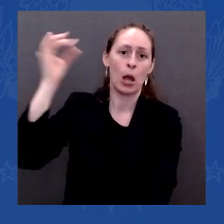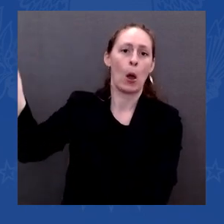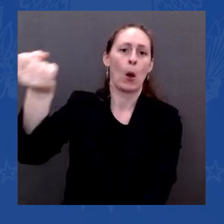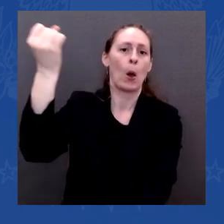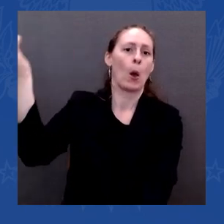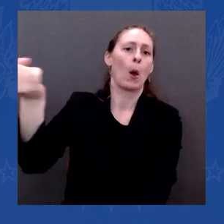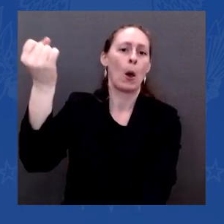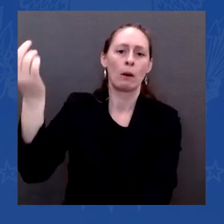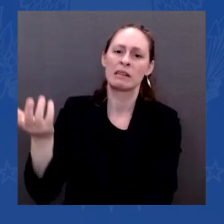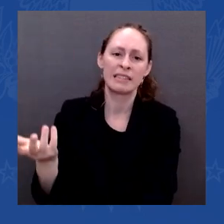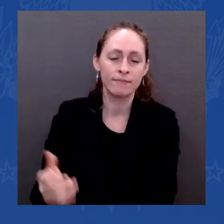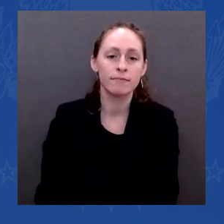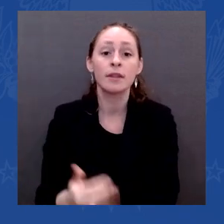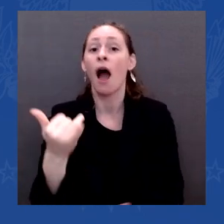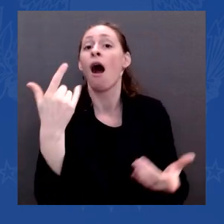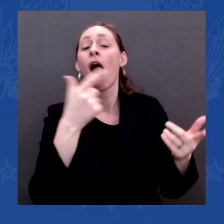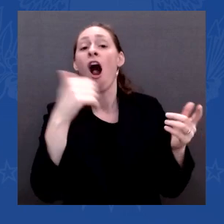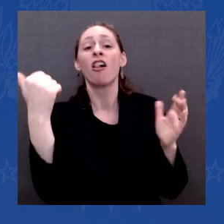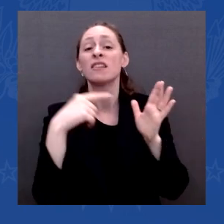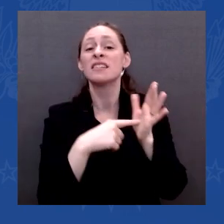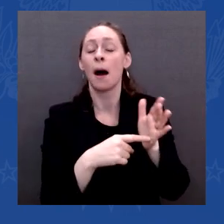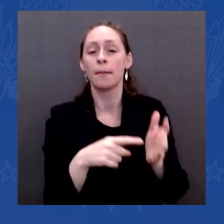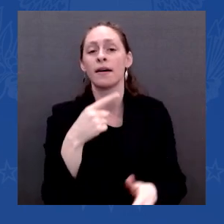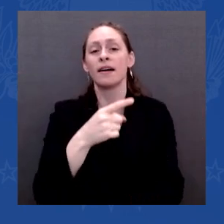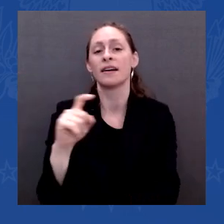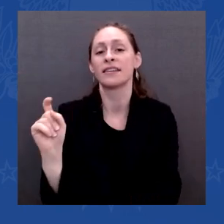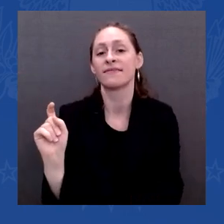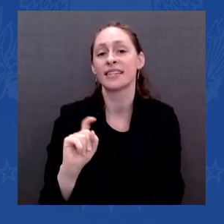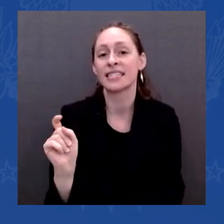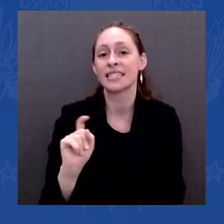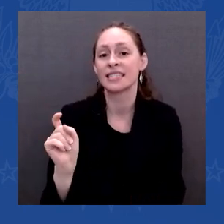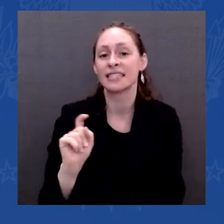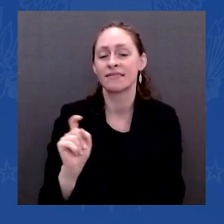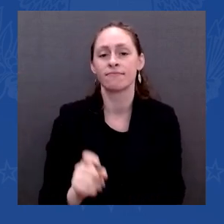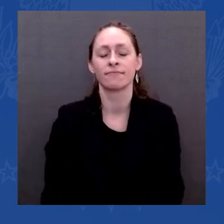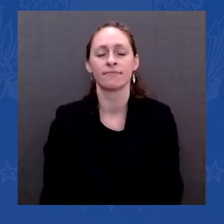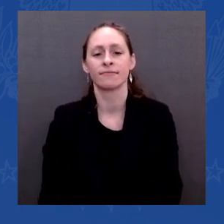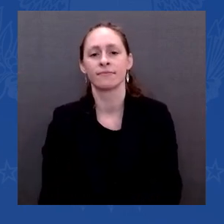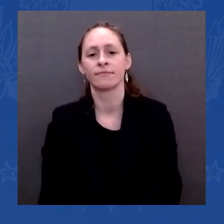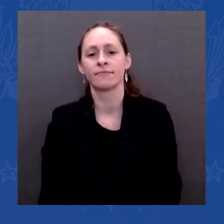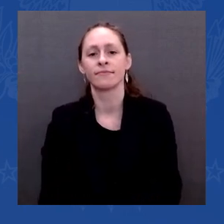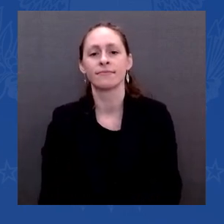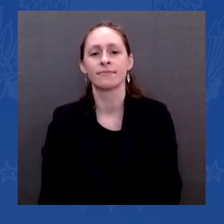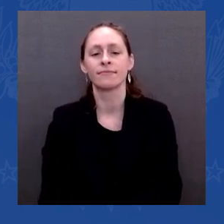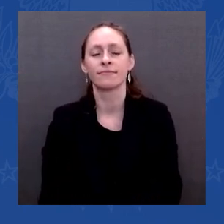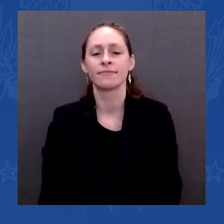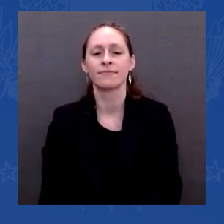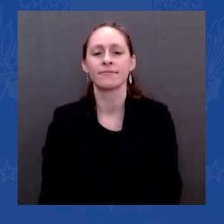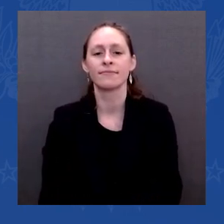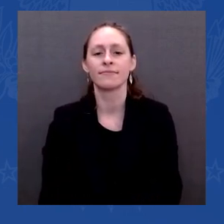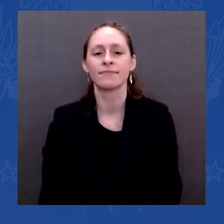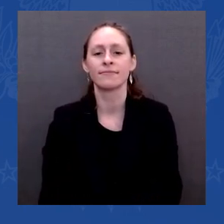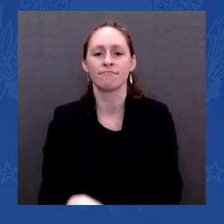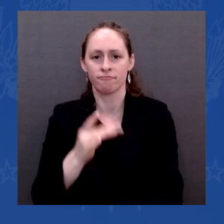in the semi-conductor industry, which is a big, big deal. In Milwaukee, you all are training workers to get help